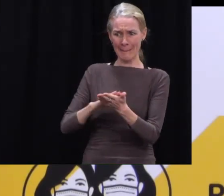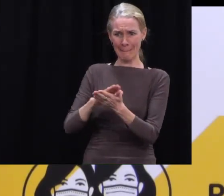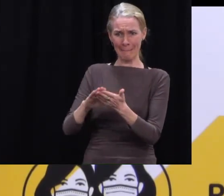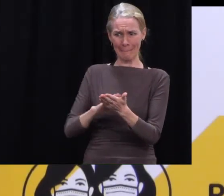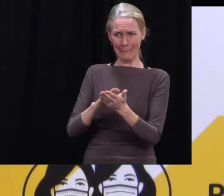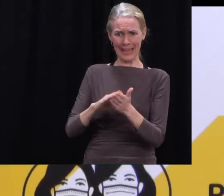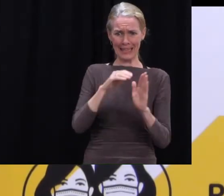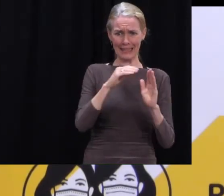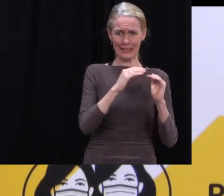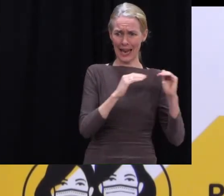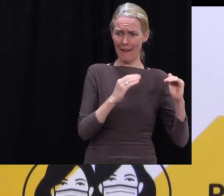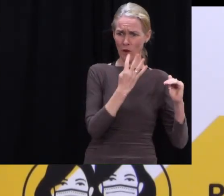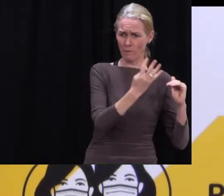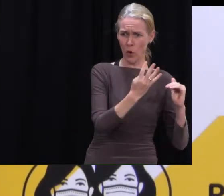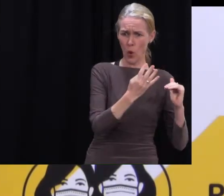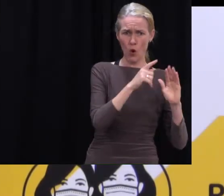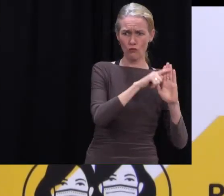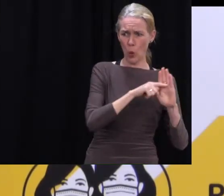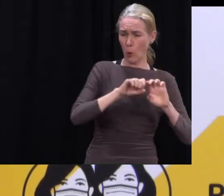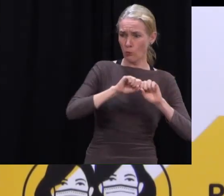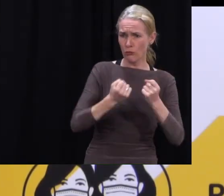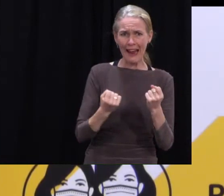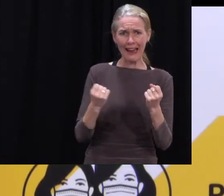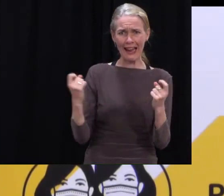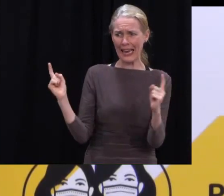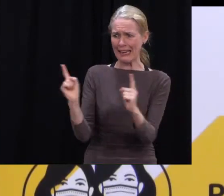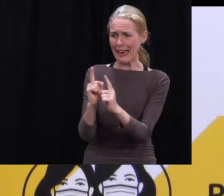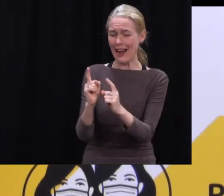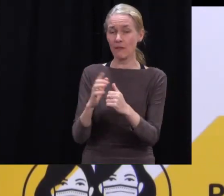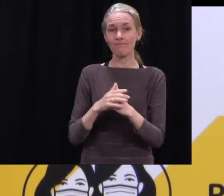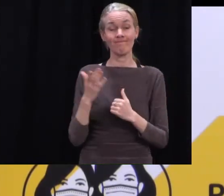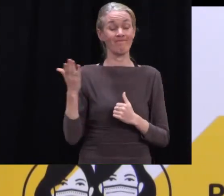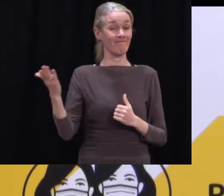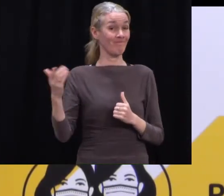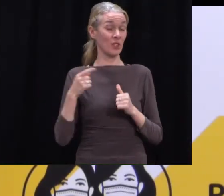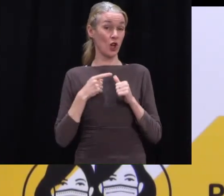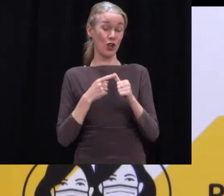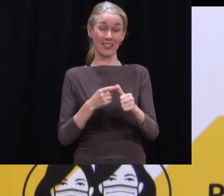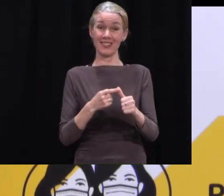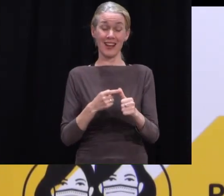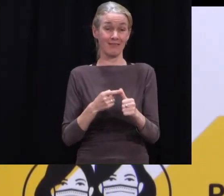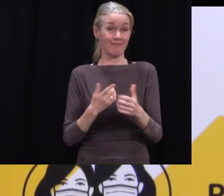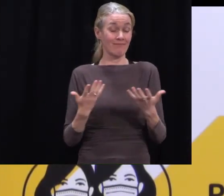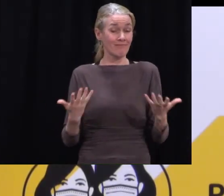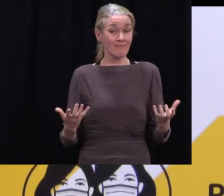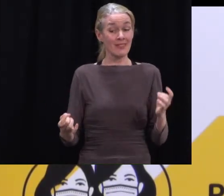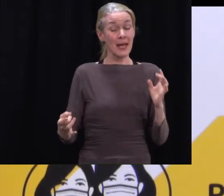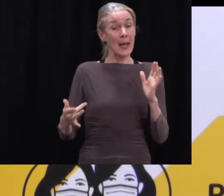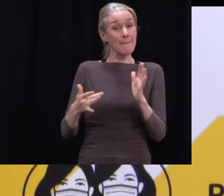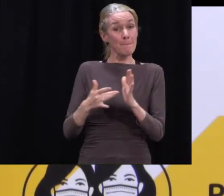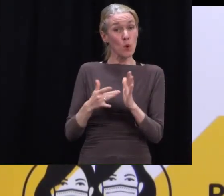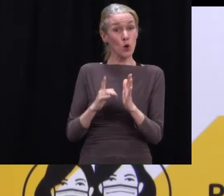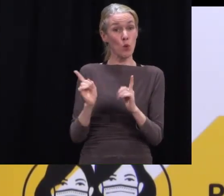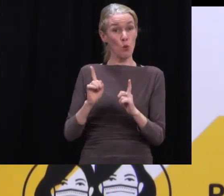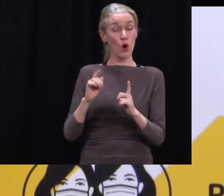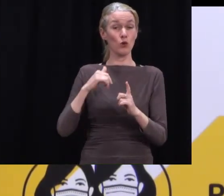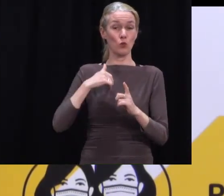Yes. >> What should they do no, if they have burst those bubbles, what's the advice? >> Look, our advice is in an